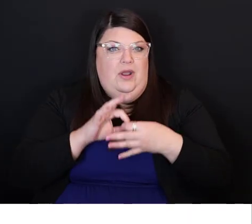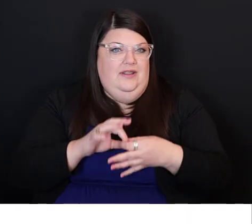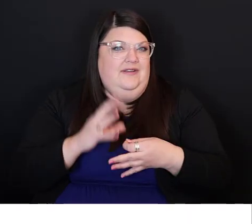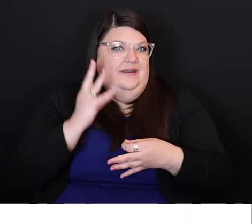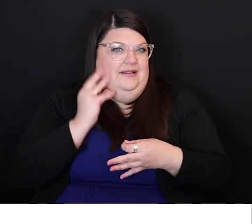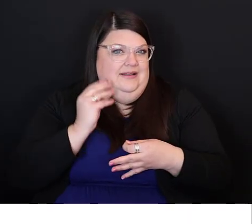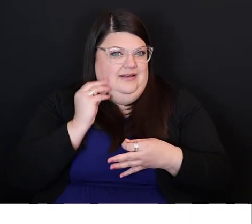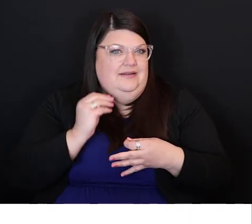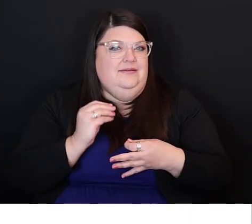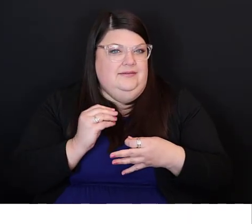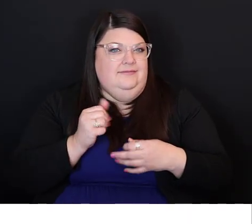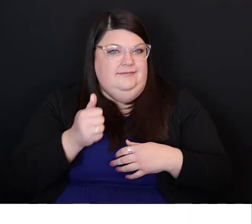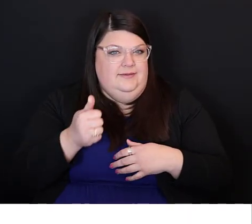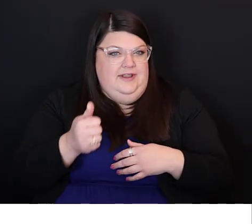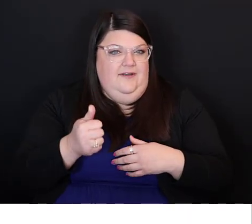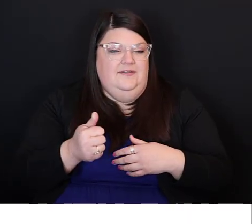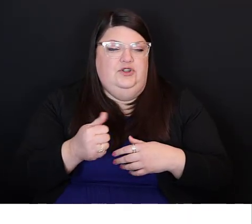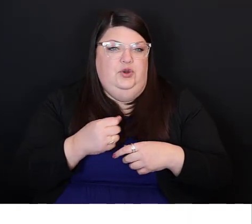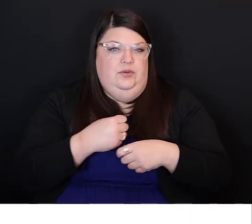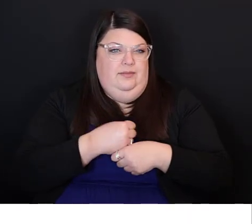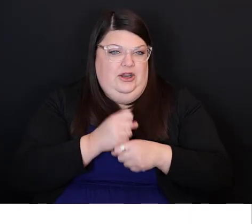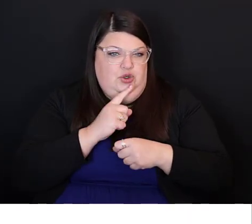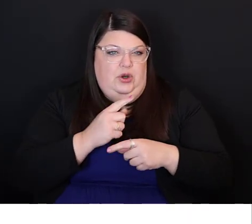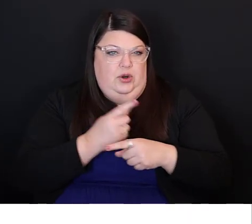How can someone begin implementing smart home technology in their lives?